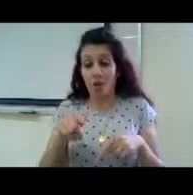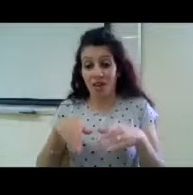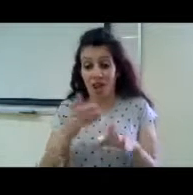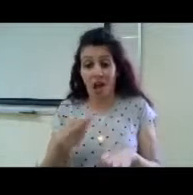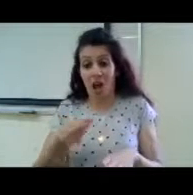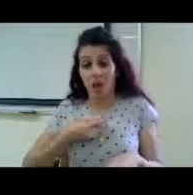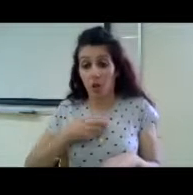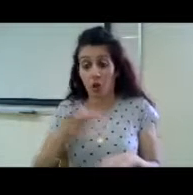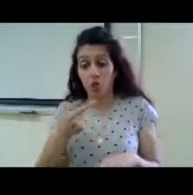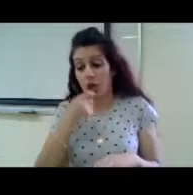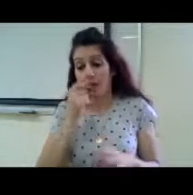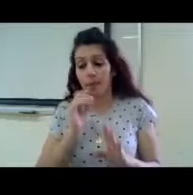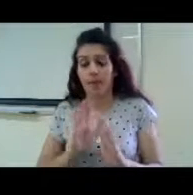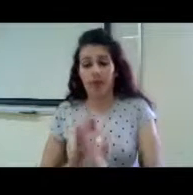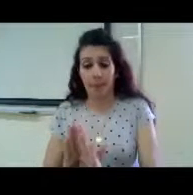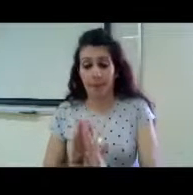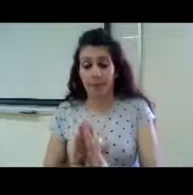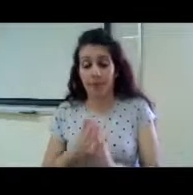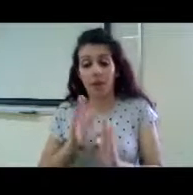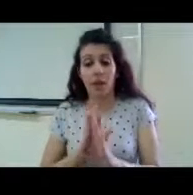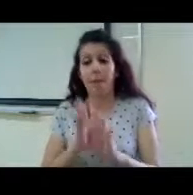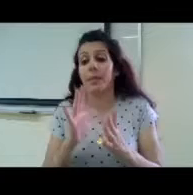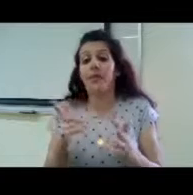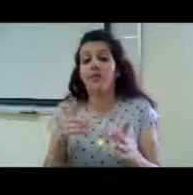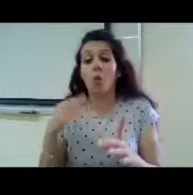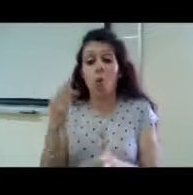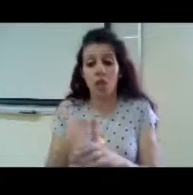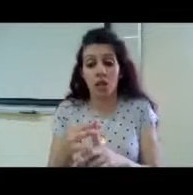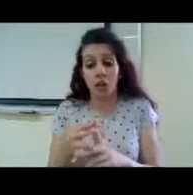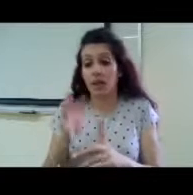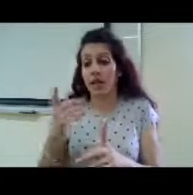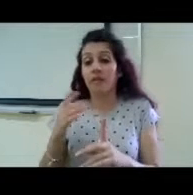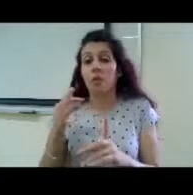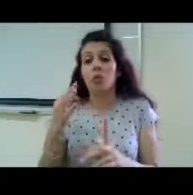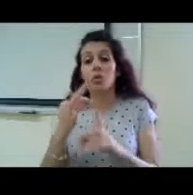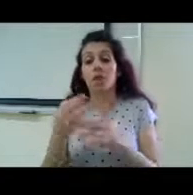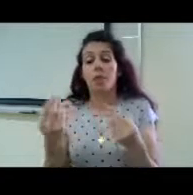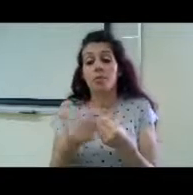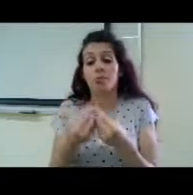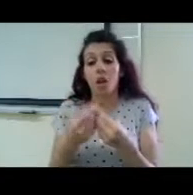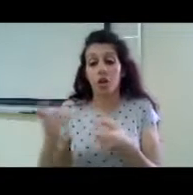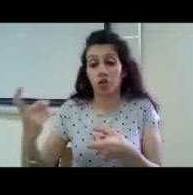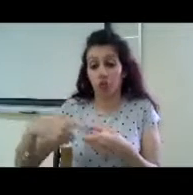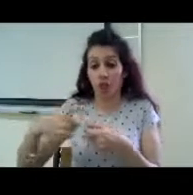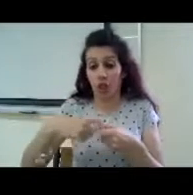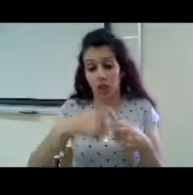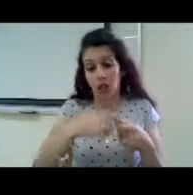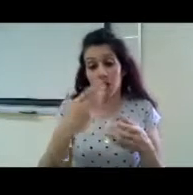accessible to all networks we can't look at ensuring accessibility or alternative